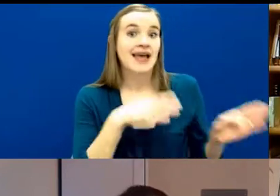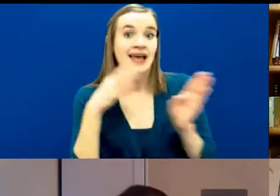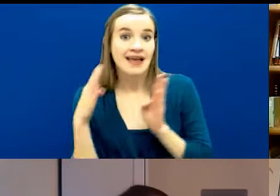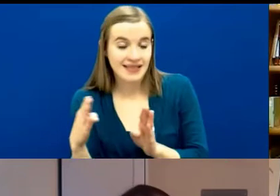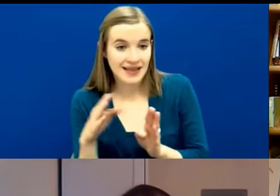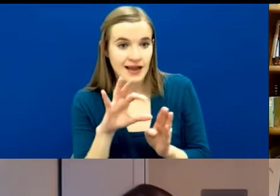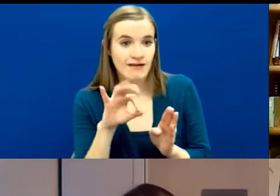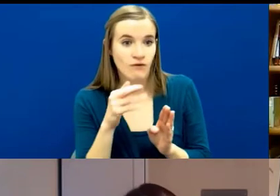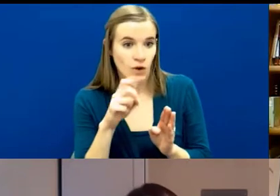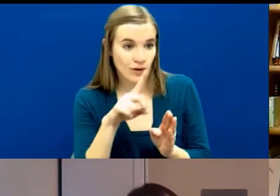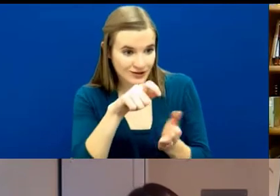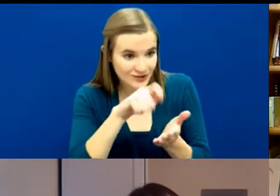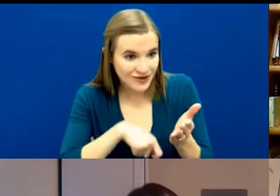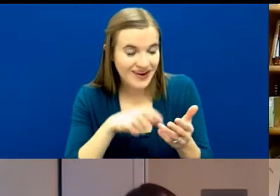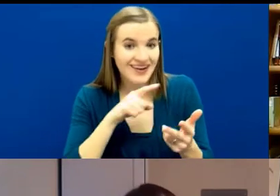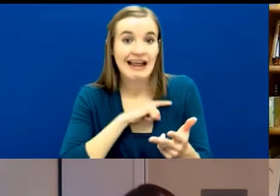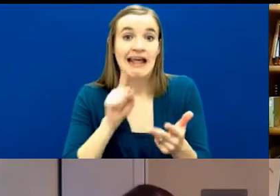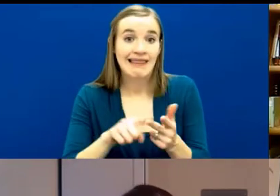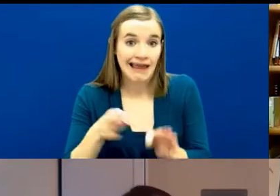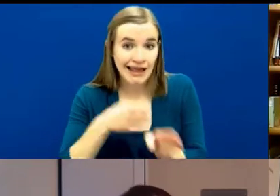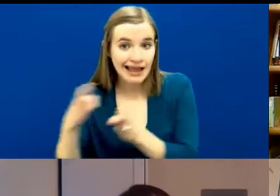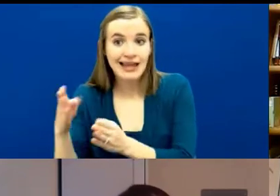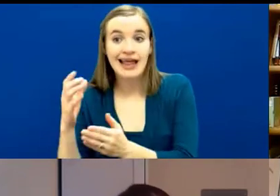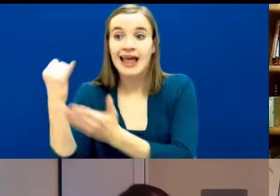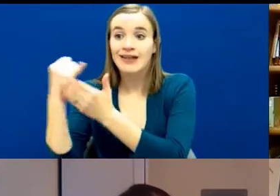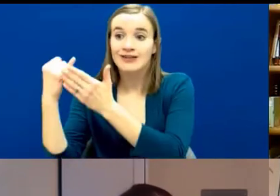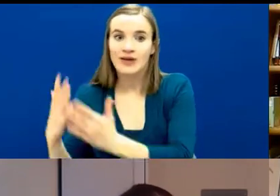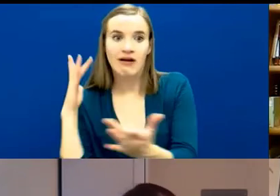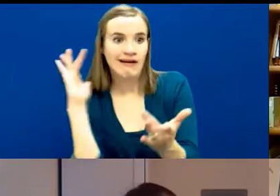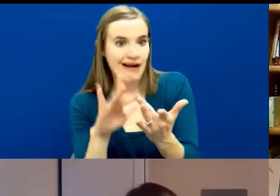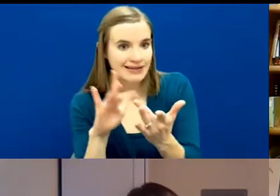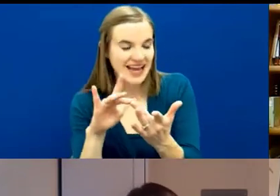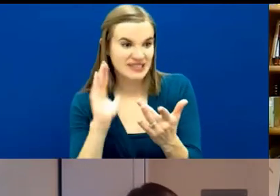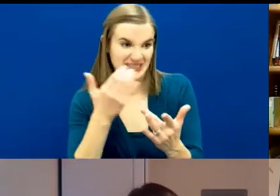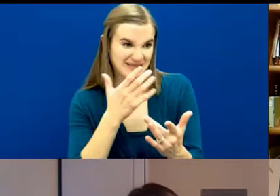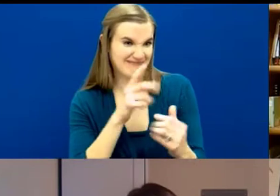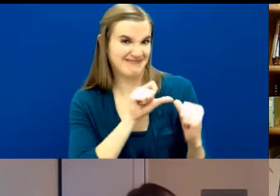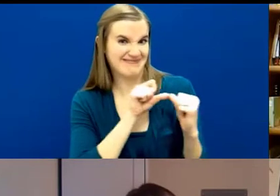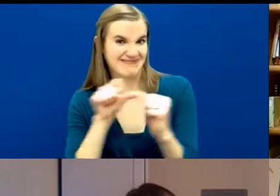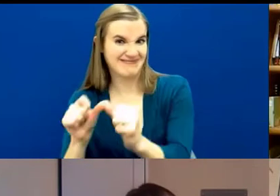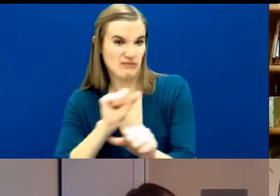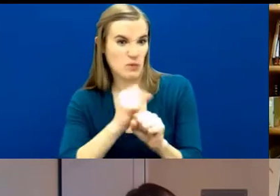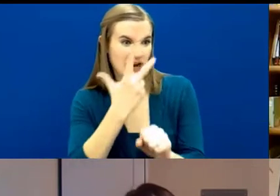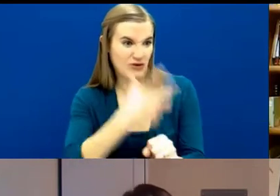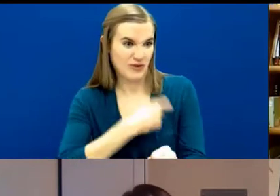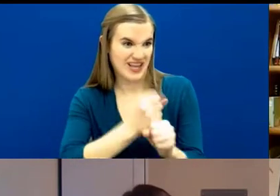been doing it for three years pretty constantly. Jennifer: Yup, three years. That's my timeline. So yeah.